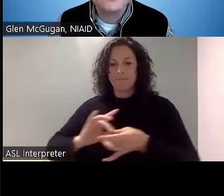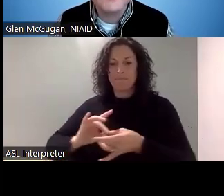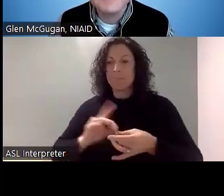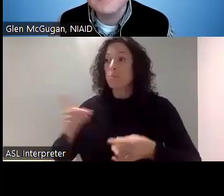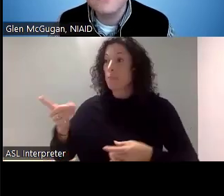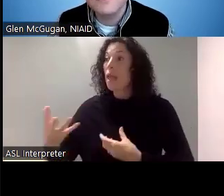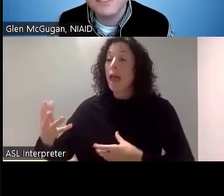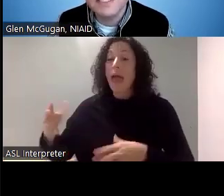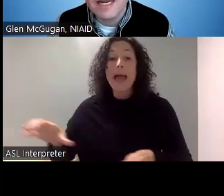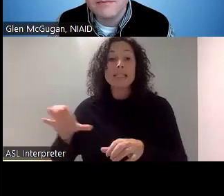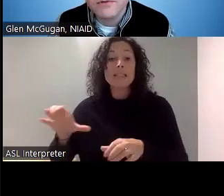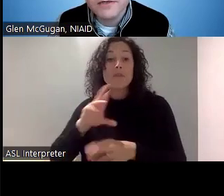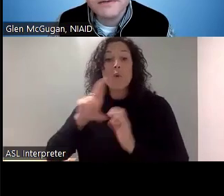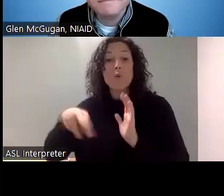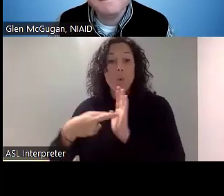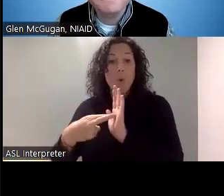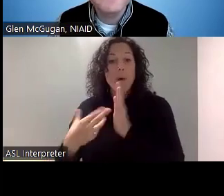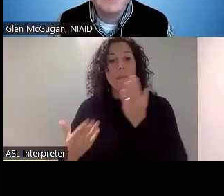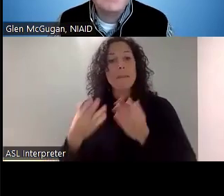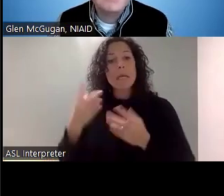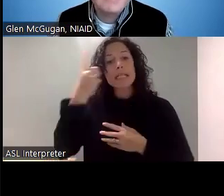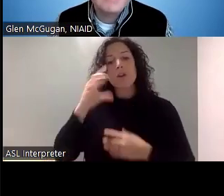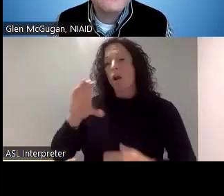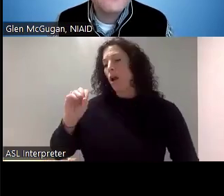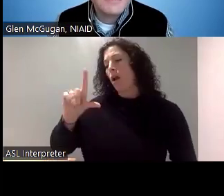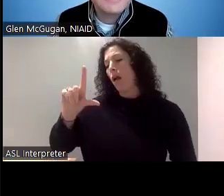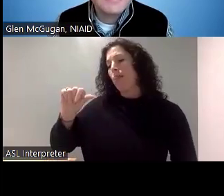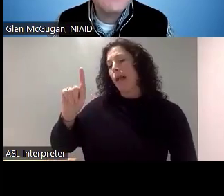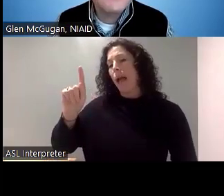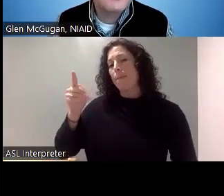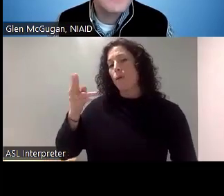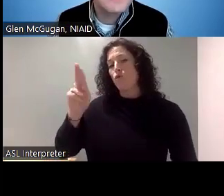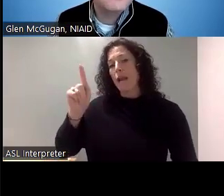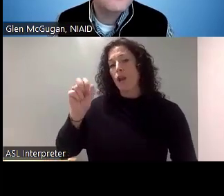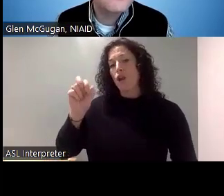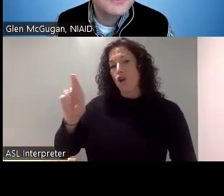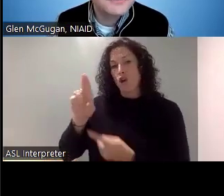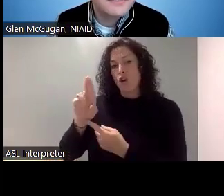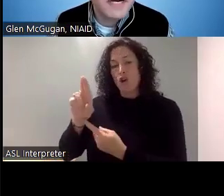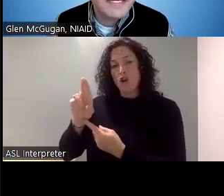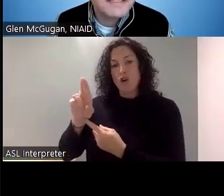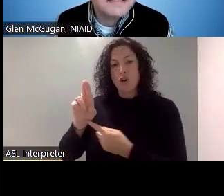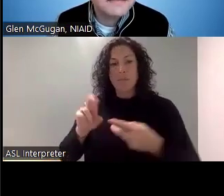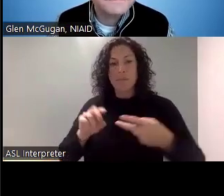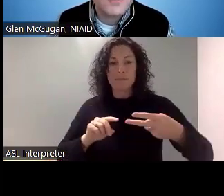you might consider them a collaborator. And then finally if they're providing professional advice